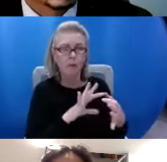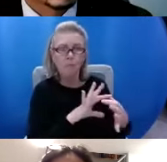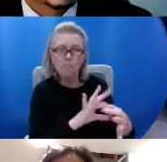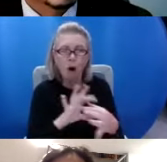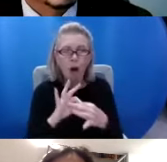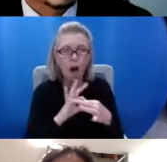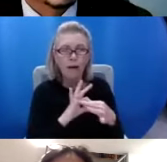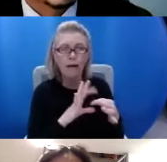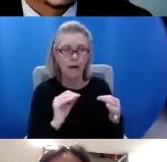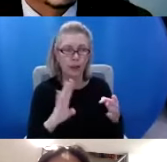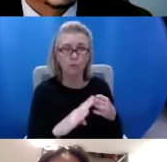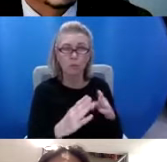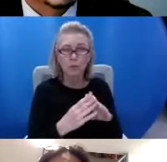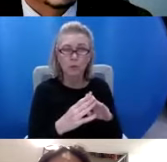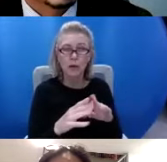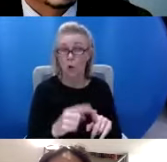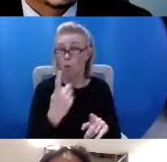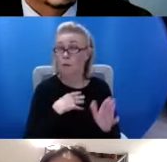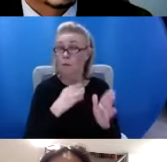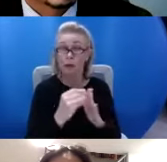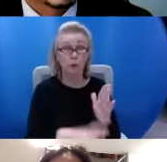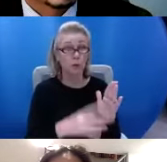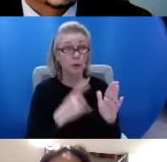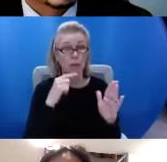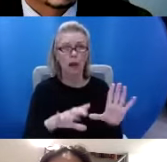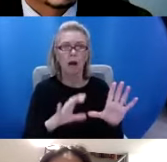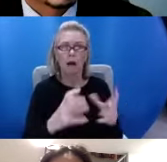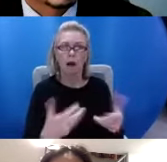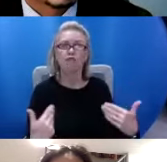As one one of my students said, this class has shown me that I'm not the only one who